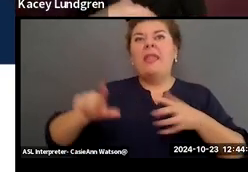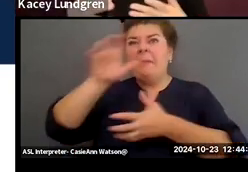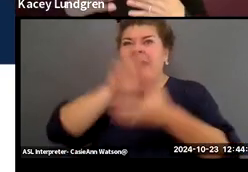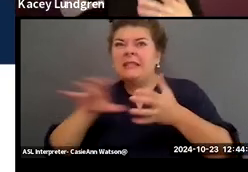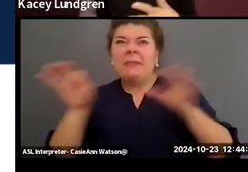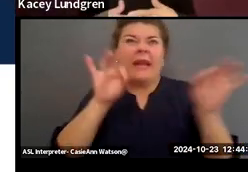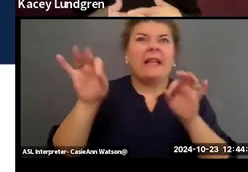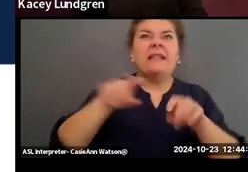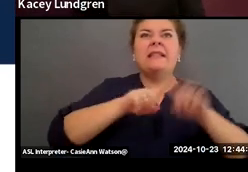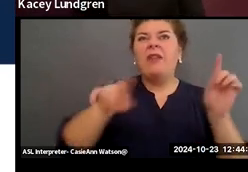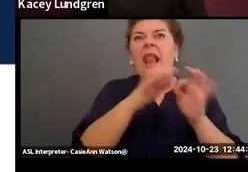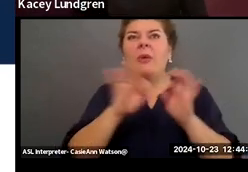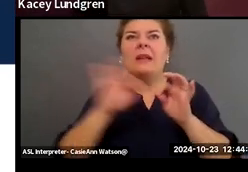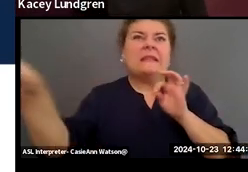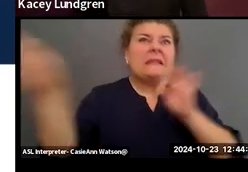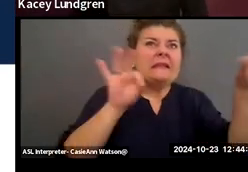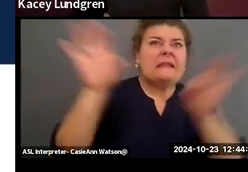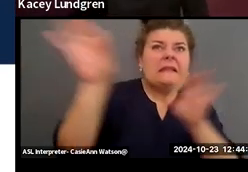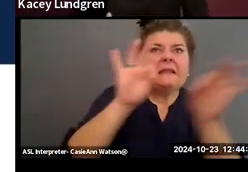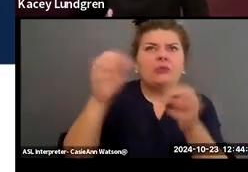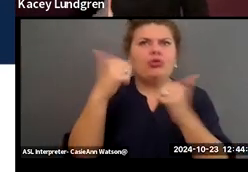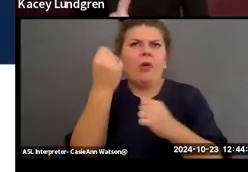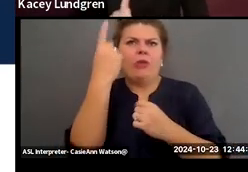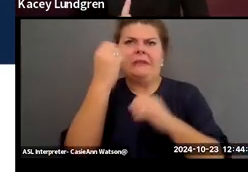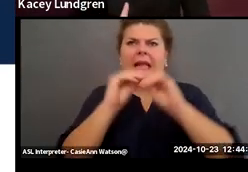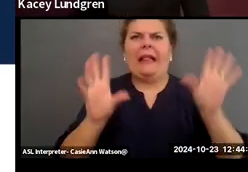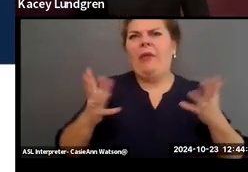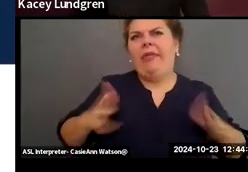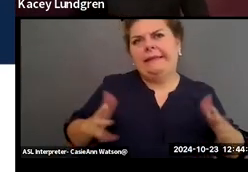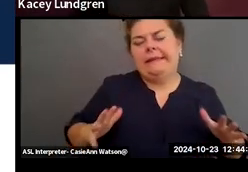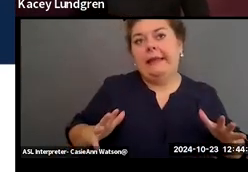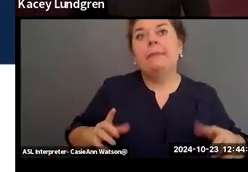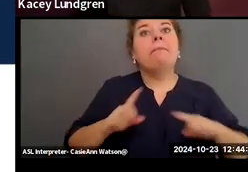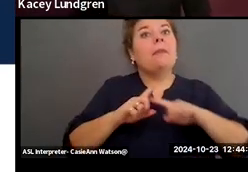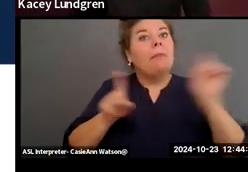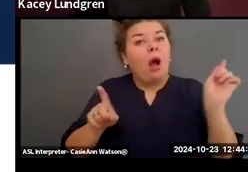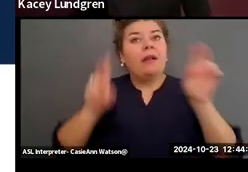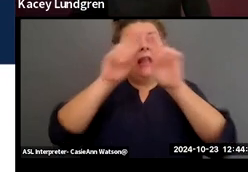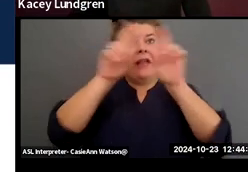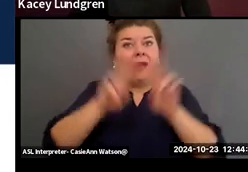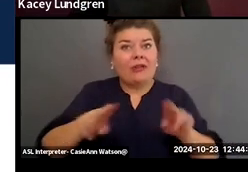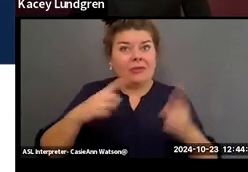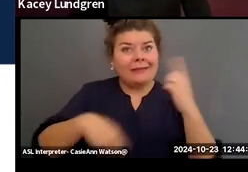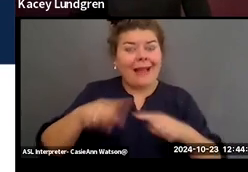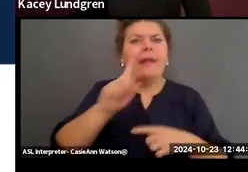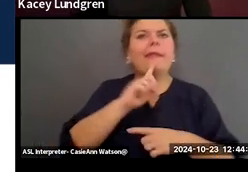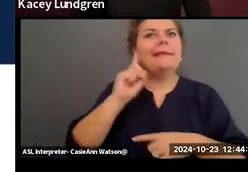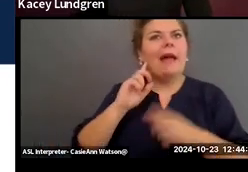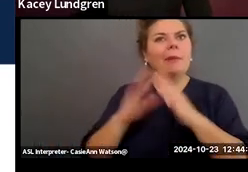to try and make something that everyone can follow. However, unlike Spanglish, the deaf community is trying to standardize it.